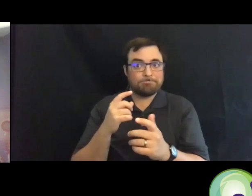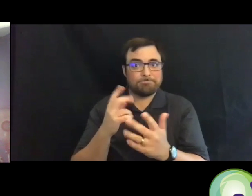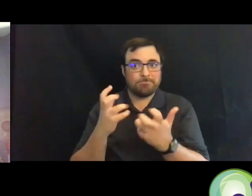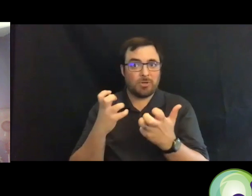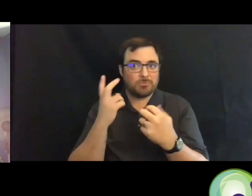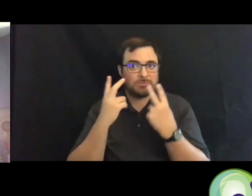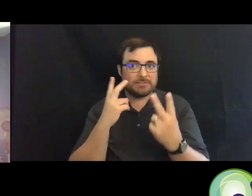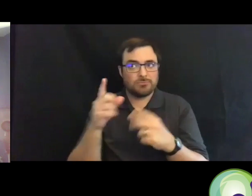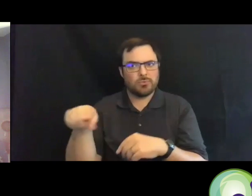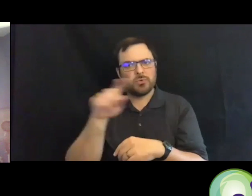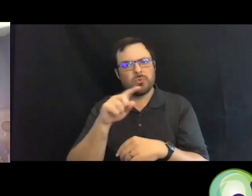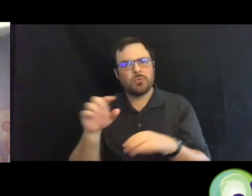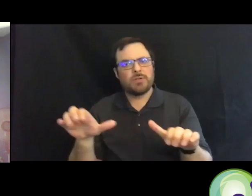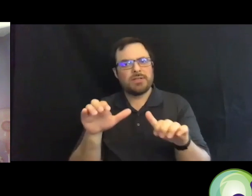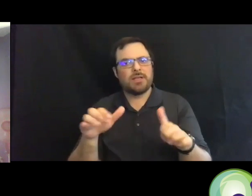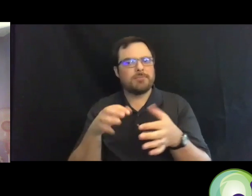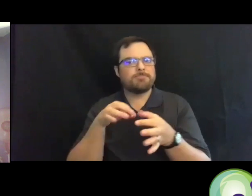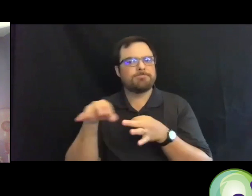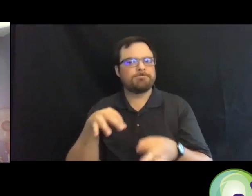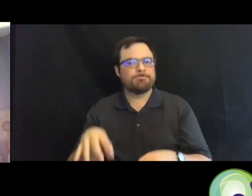thought was successful or things that you think just bombed..